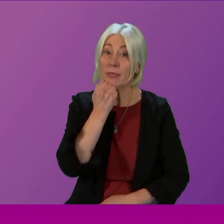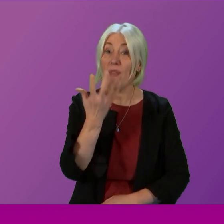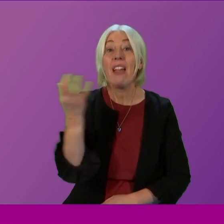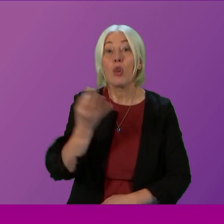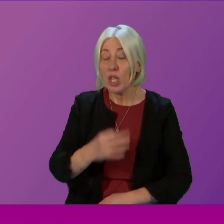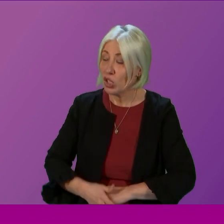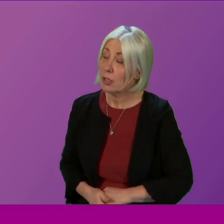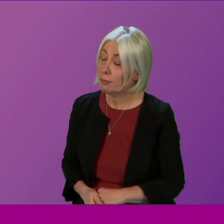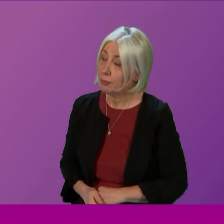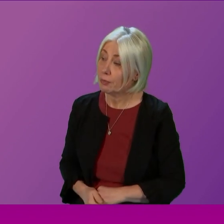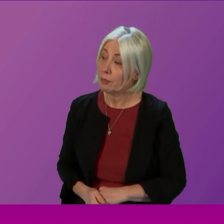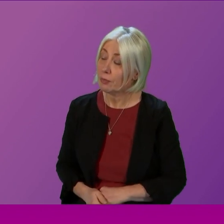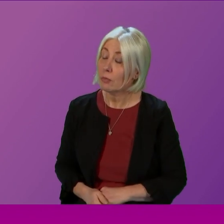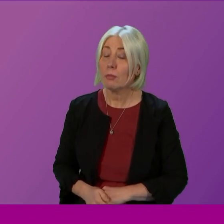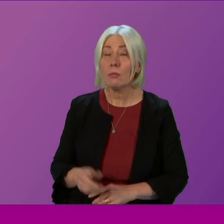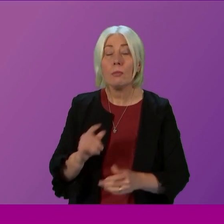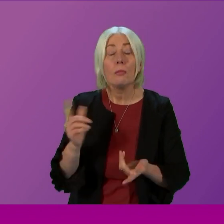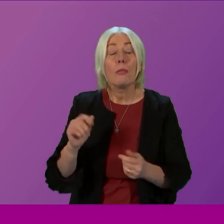To ask the First Minister what progress the Scottish Government